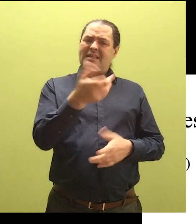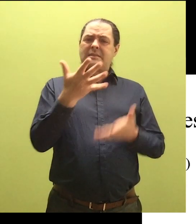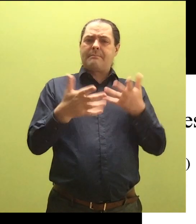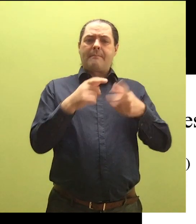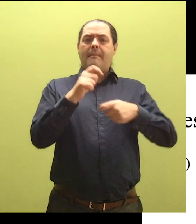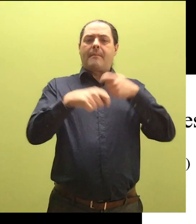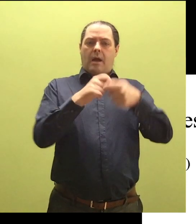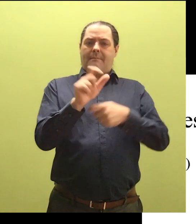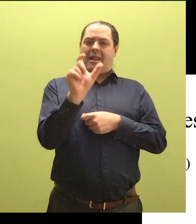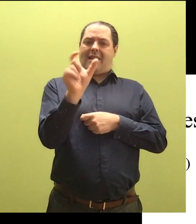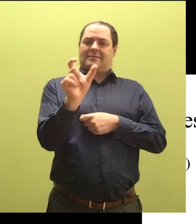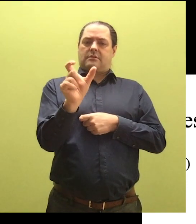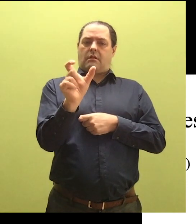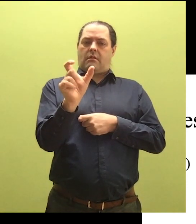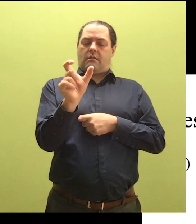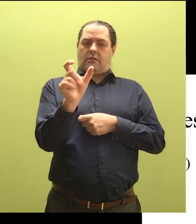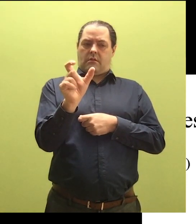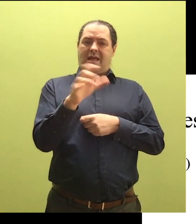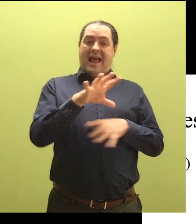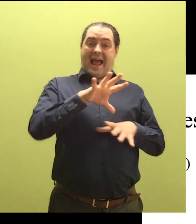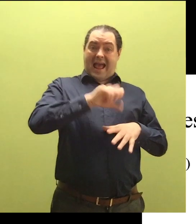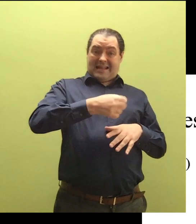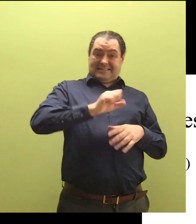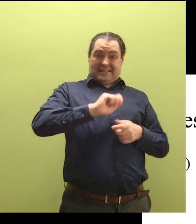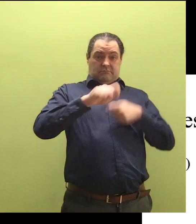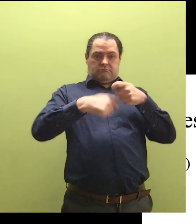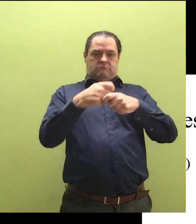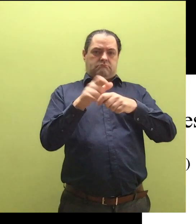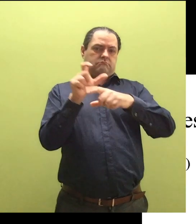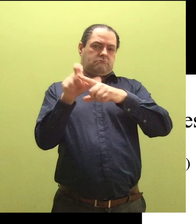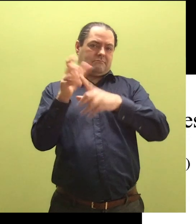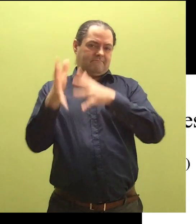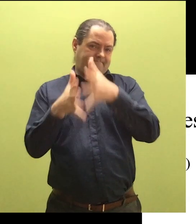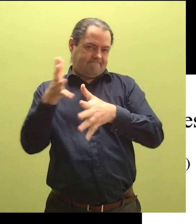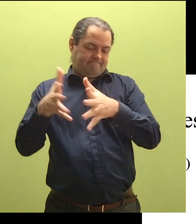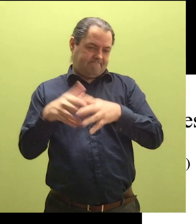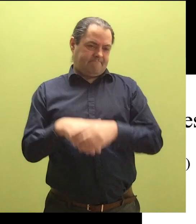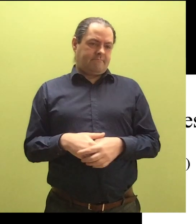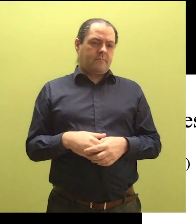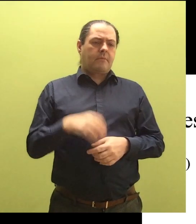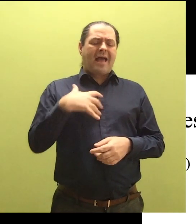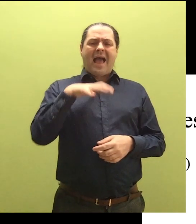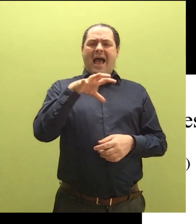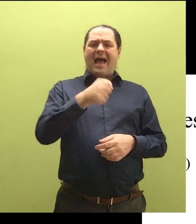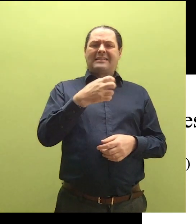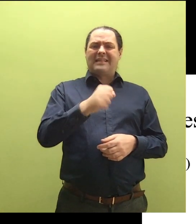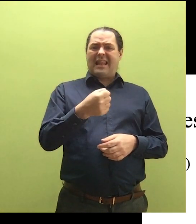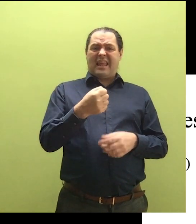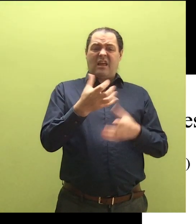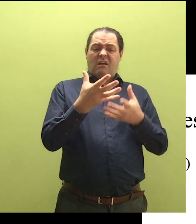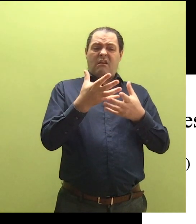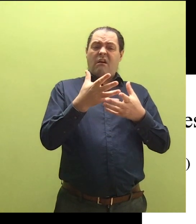lexicalization from a handling classifier indeed, but we argue that the handling handshape no longer has its handling